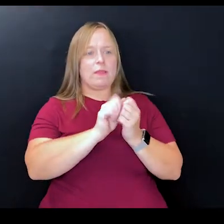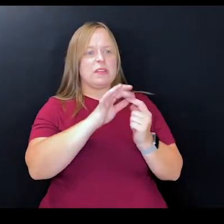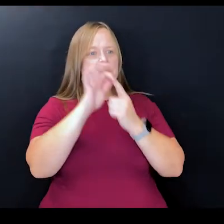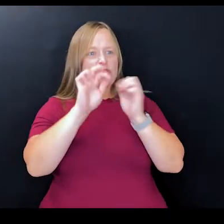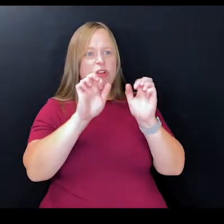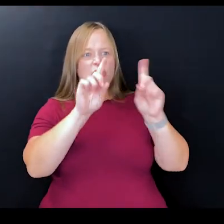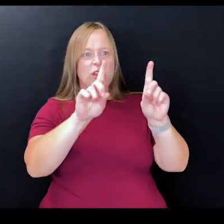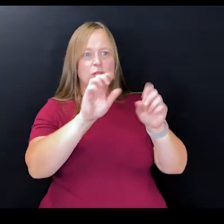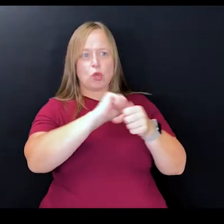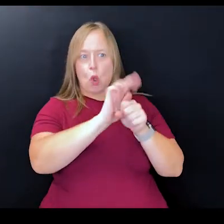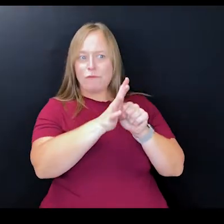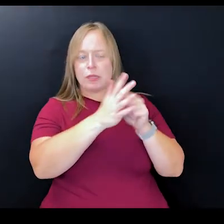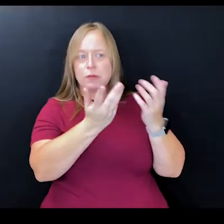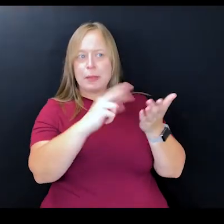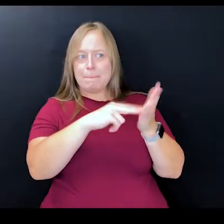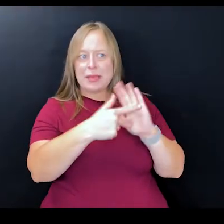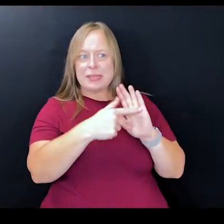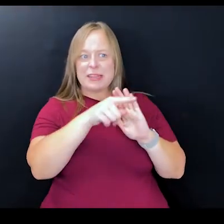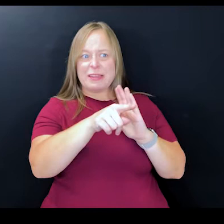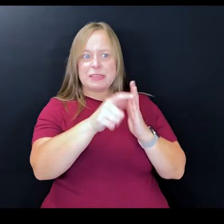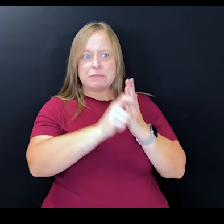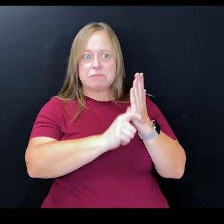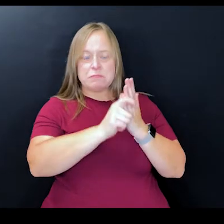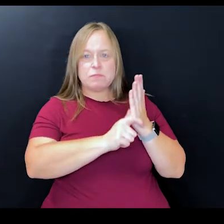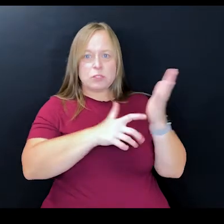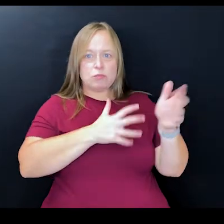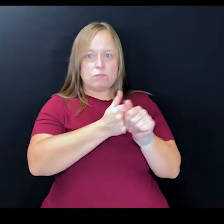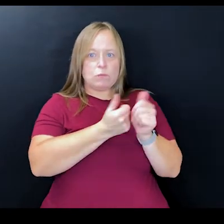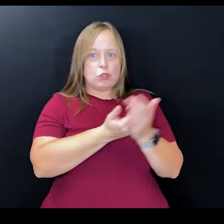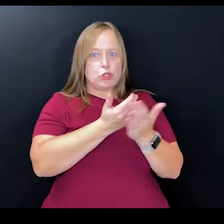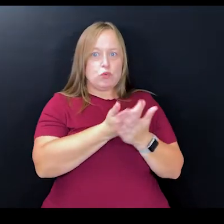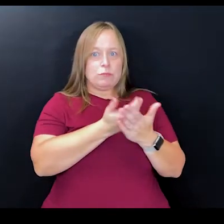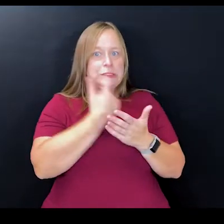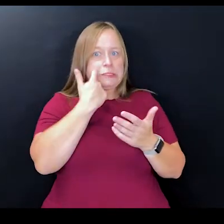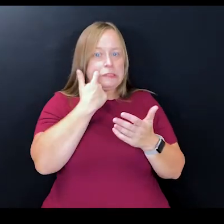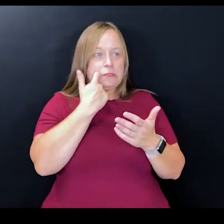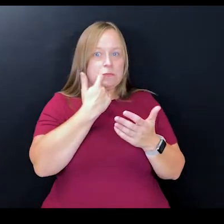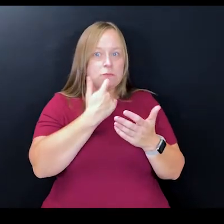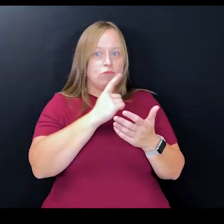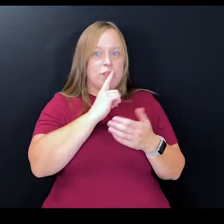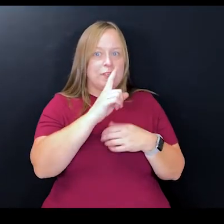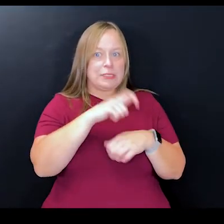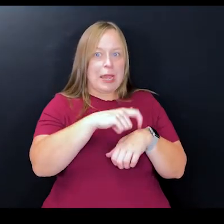special education and COVID, means that this digest is up-to-date. We're talking about real-time as far as